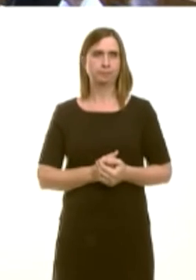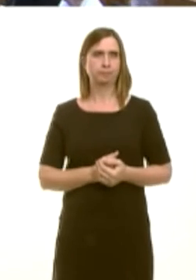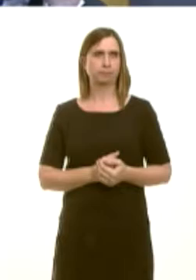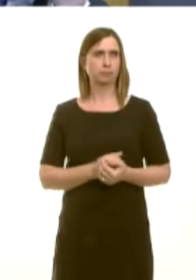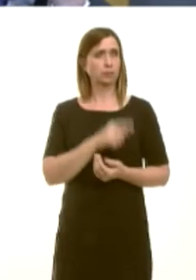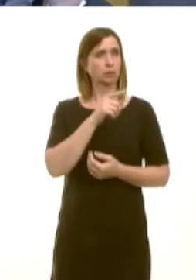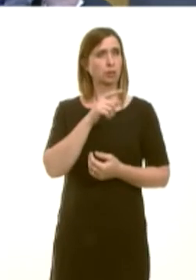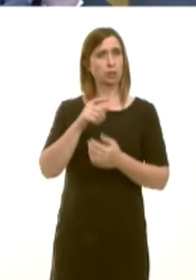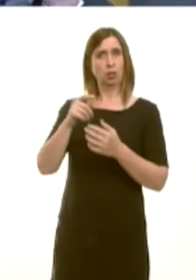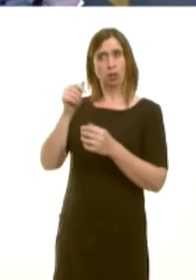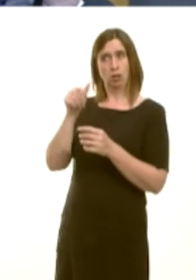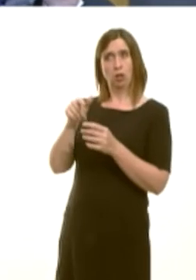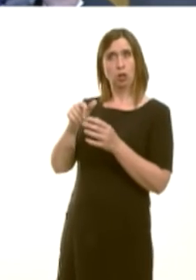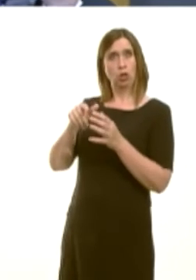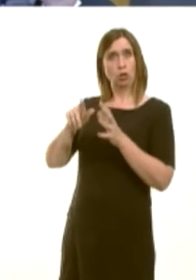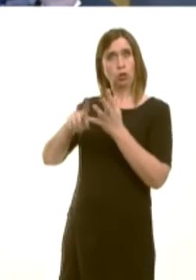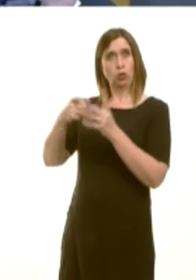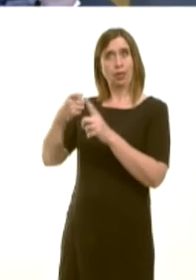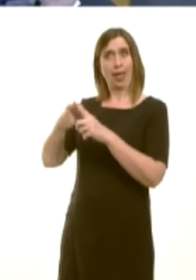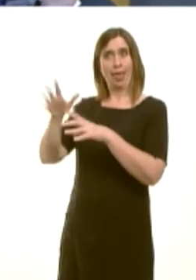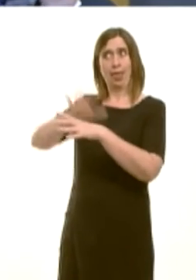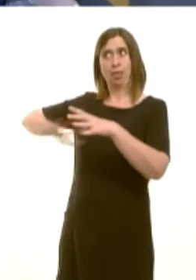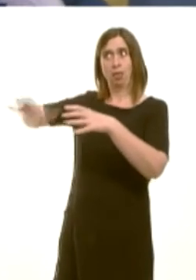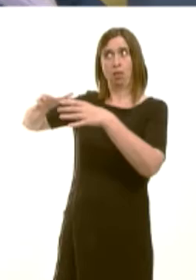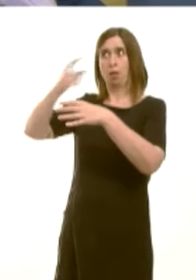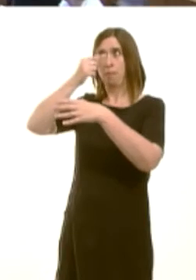Minister made of the impact of the UKís possible exit from the European Union on the Welsh